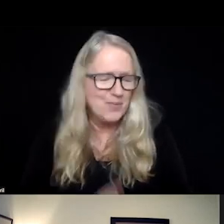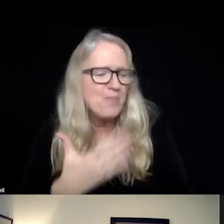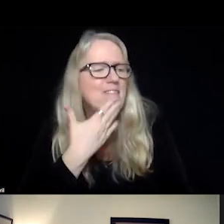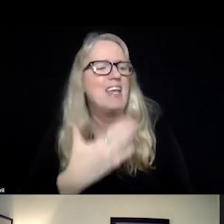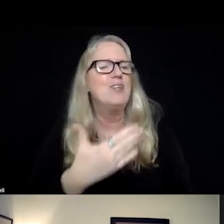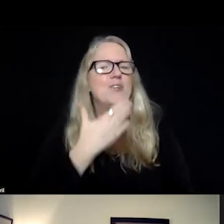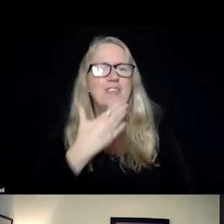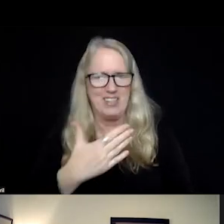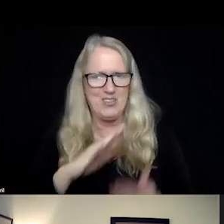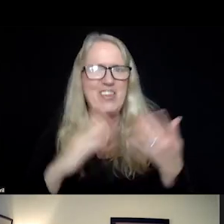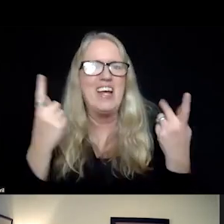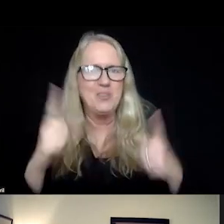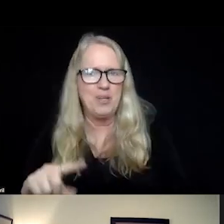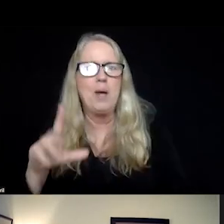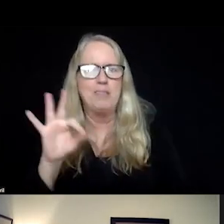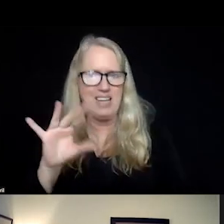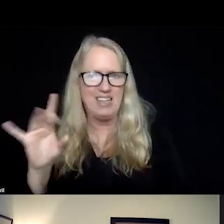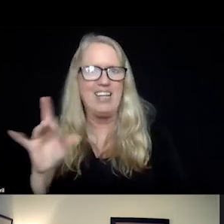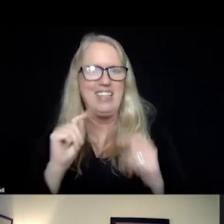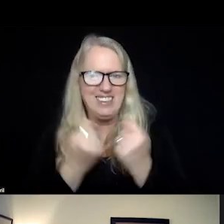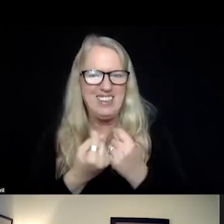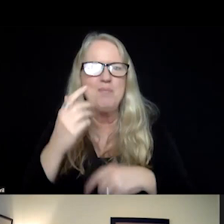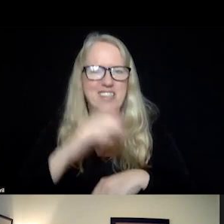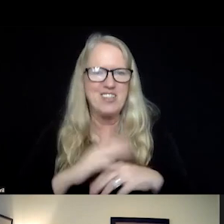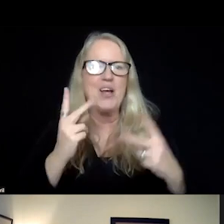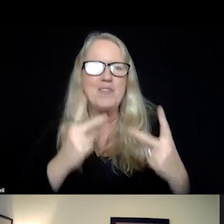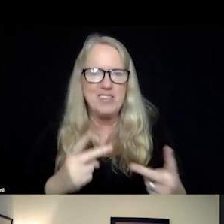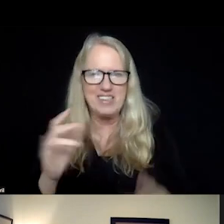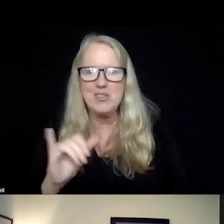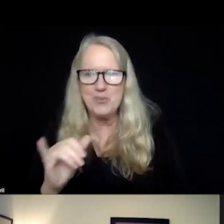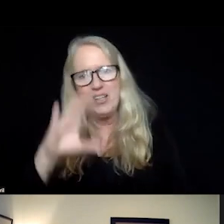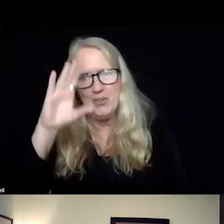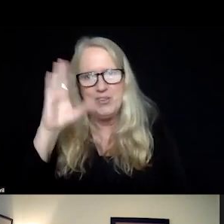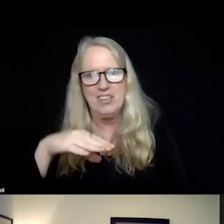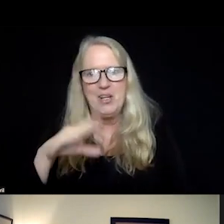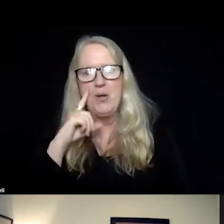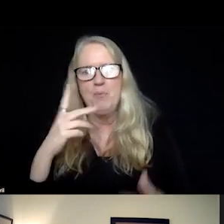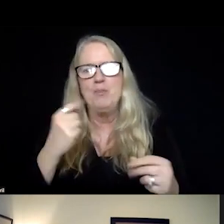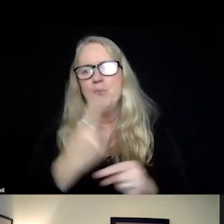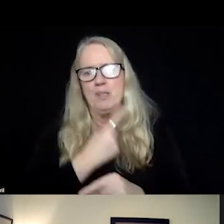THAT IS WHAT HAPPENS WHEN 988 IS ON A SITE VISIT.